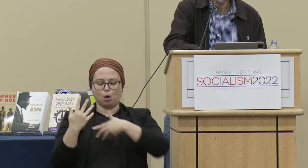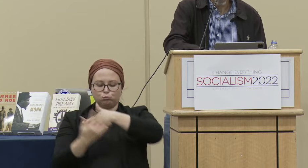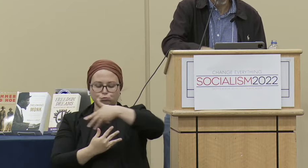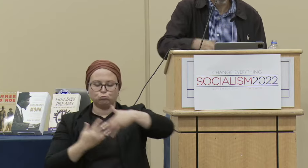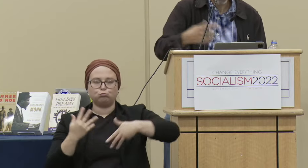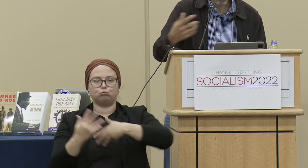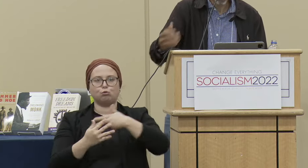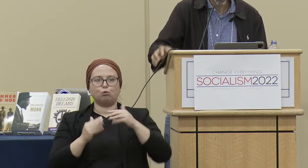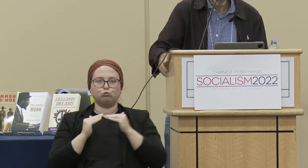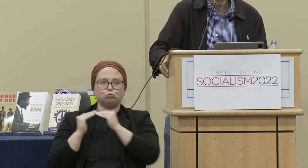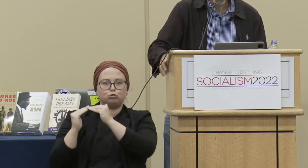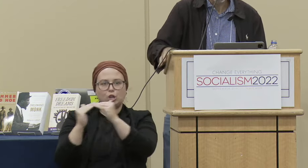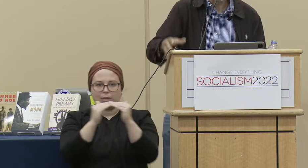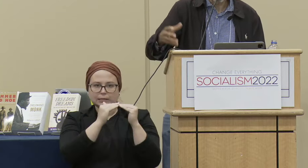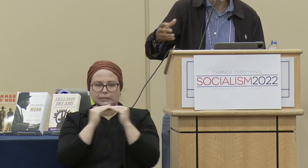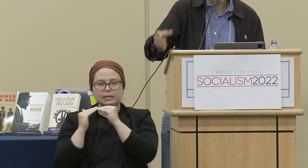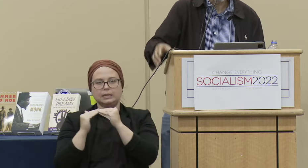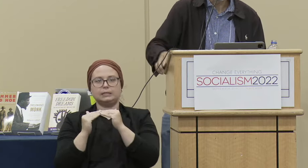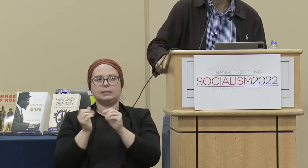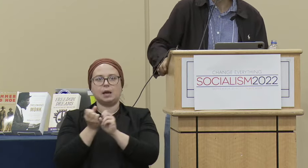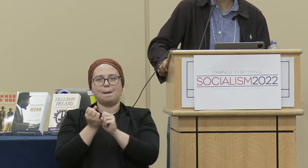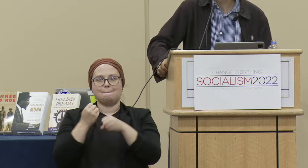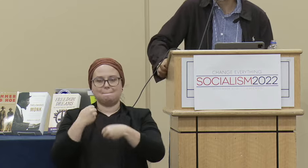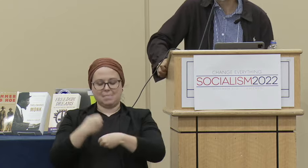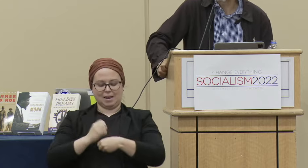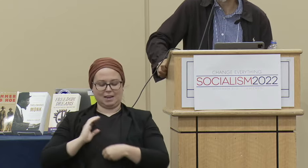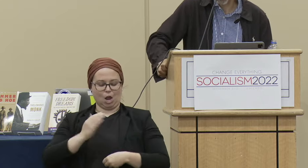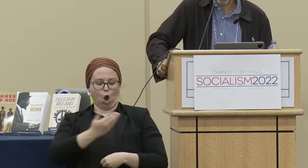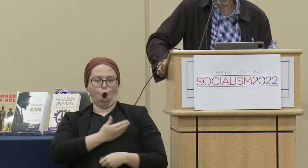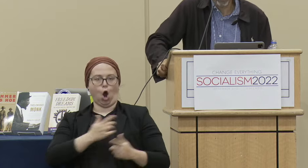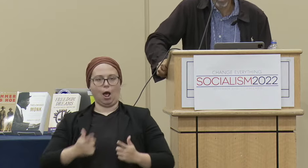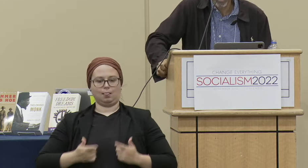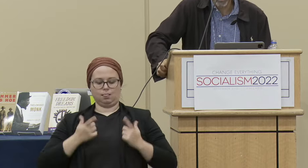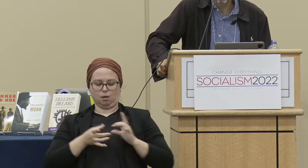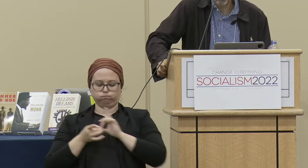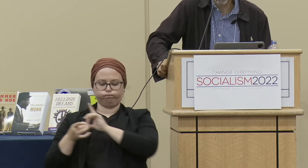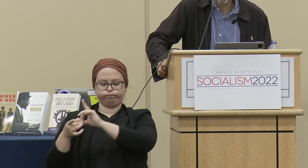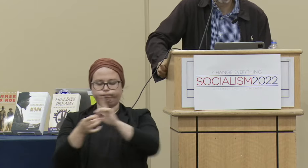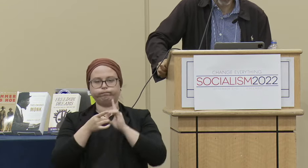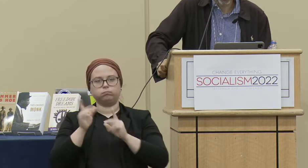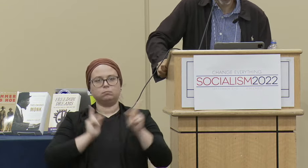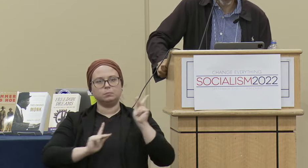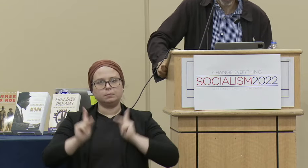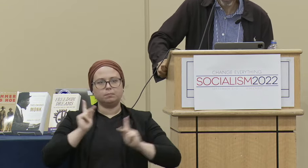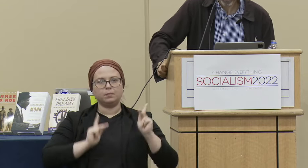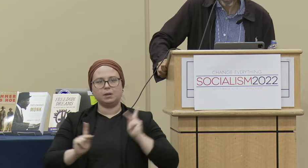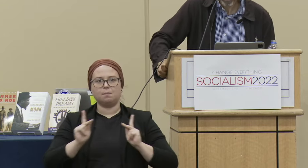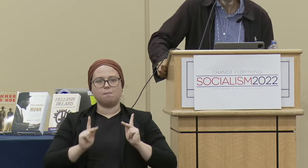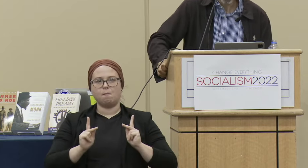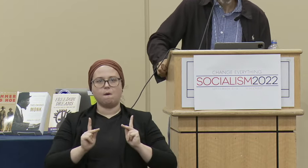reparations. It was about social justice, reconstructing our lives as a people, and all forms of racism and